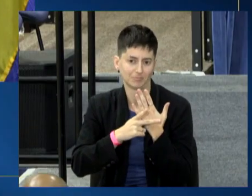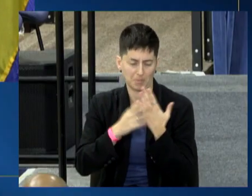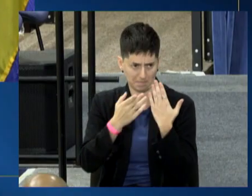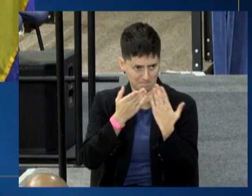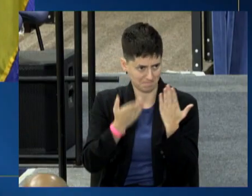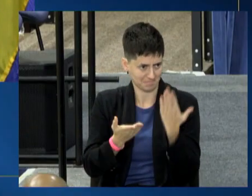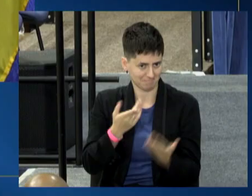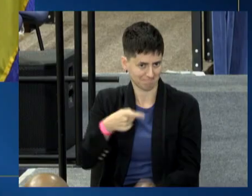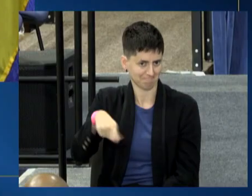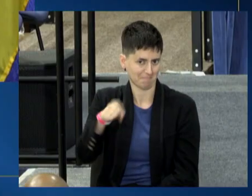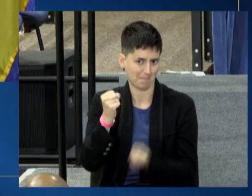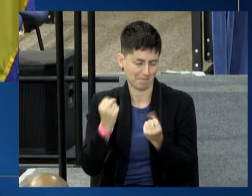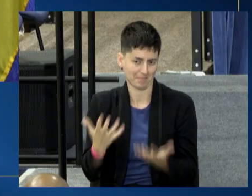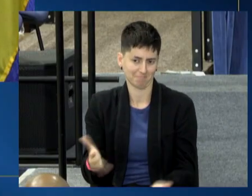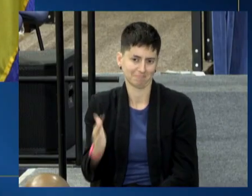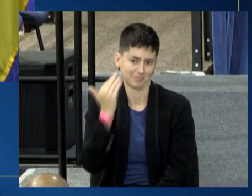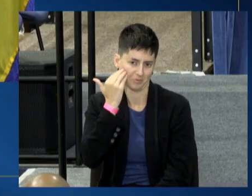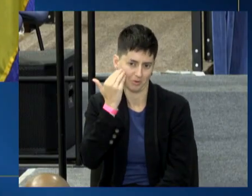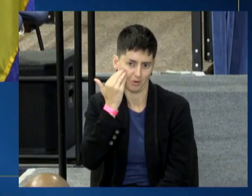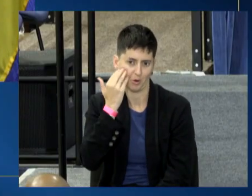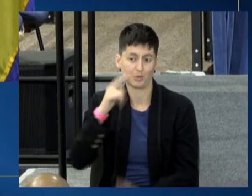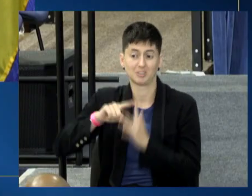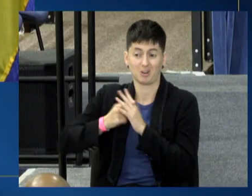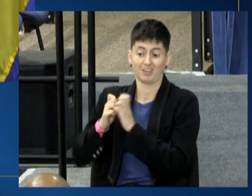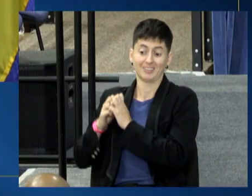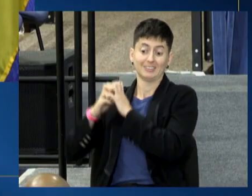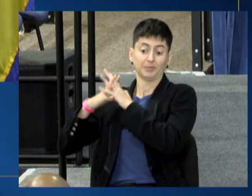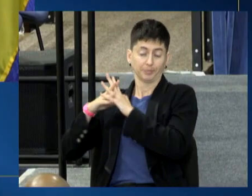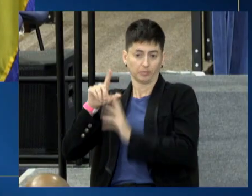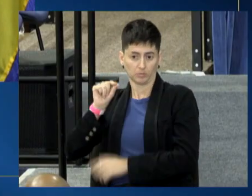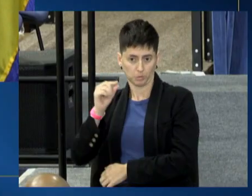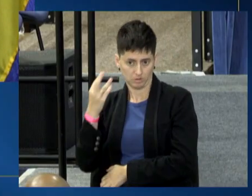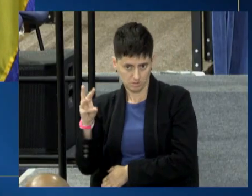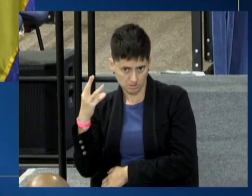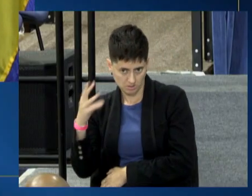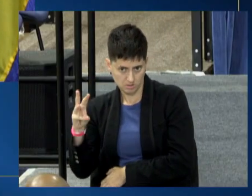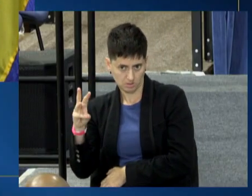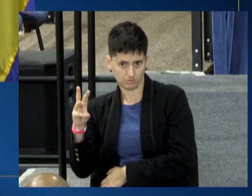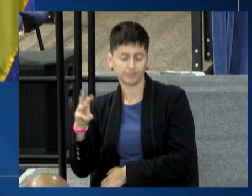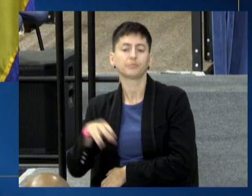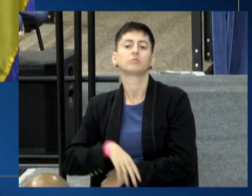2016. Then President Obama turned to Vice President Biden and said,